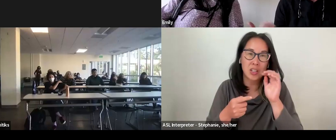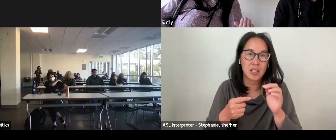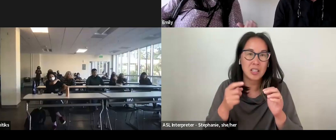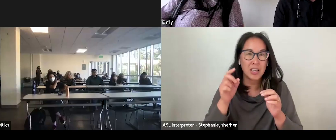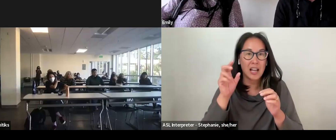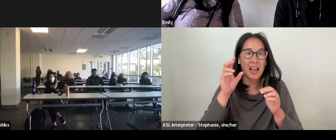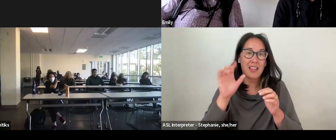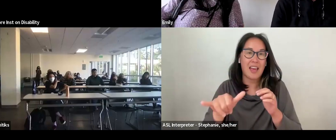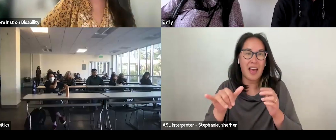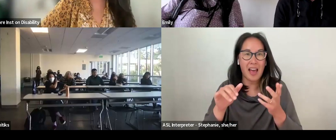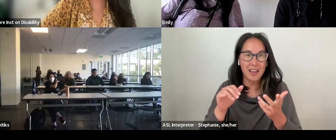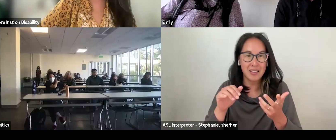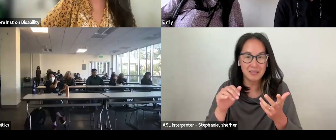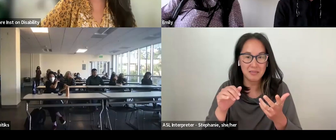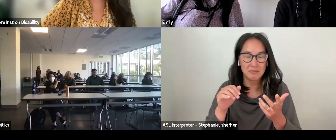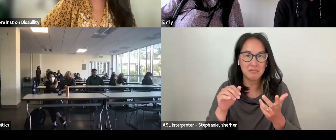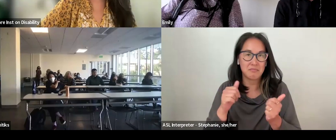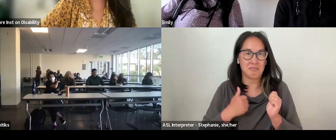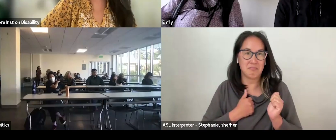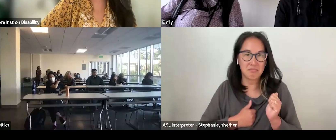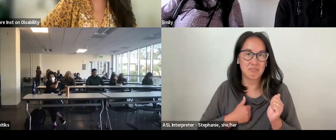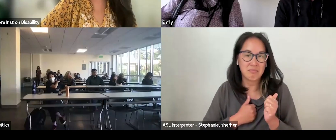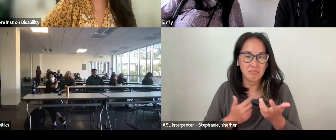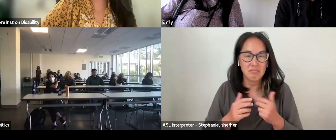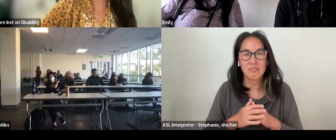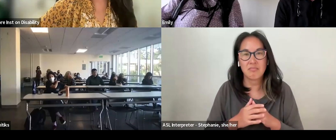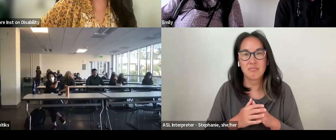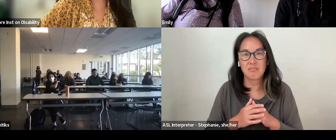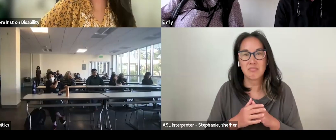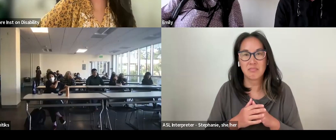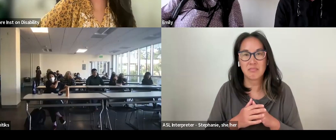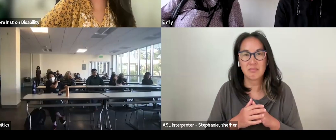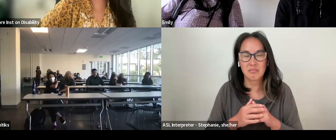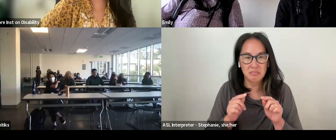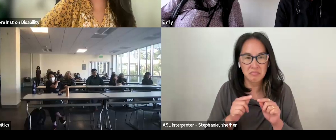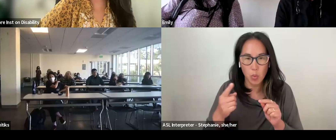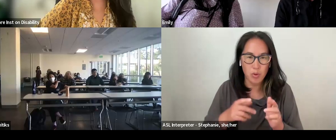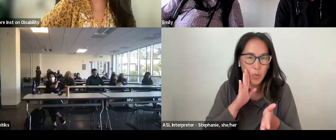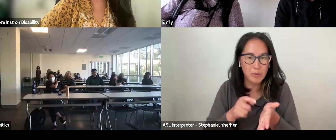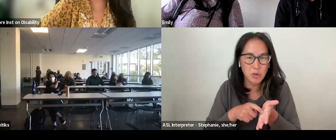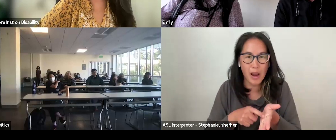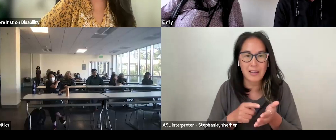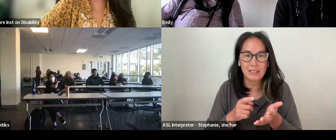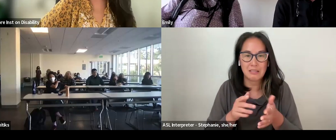Victims can, you know, if they're apologized to, they can say, "I don't accept it."